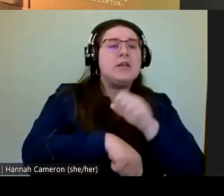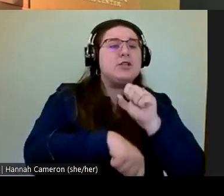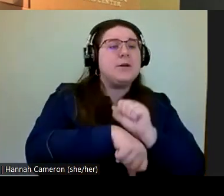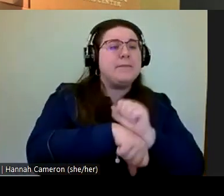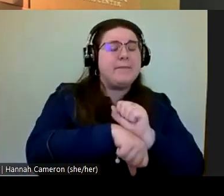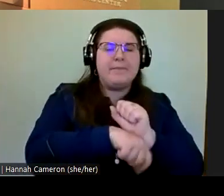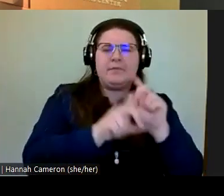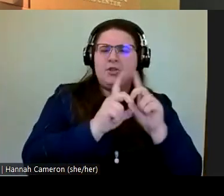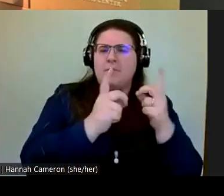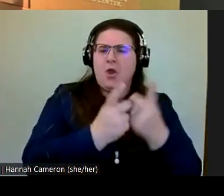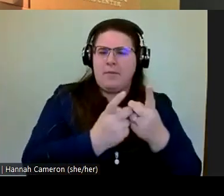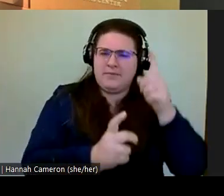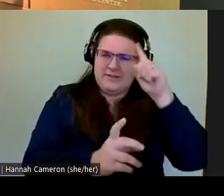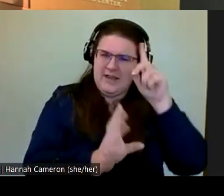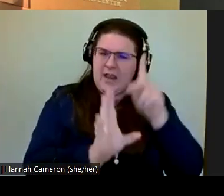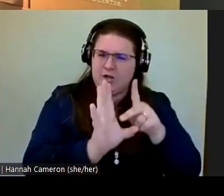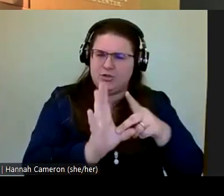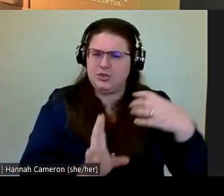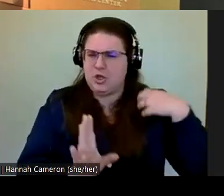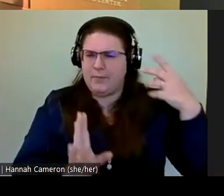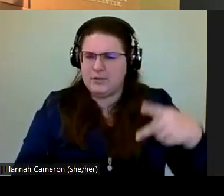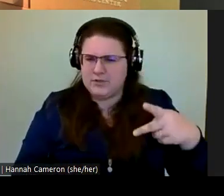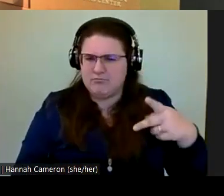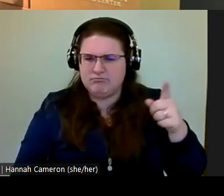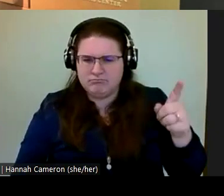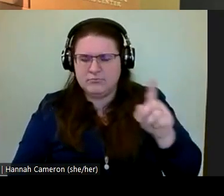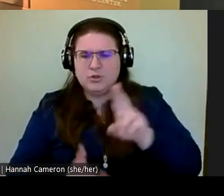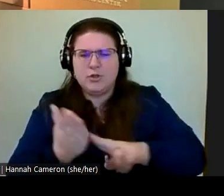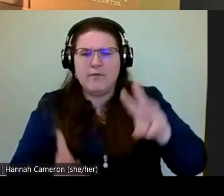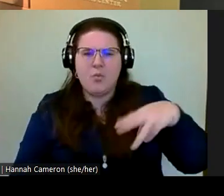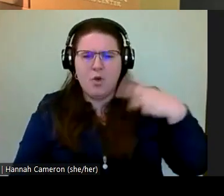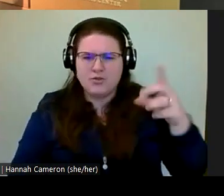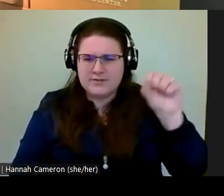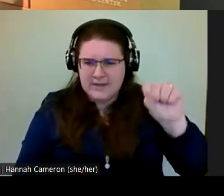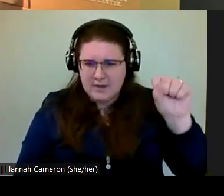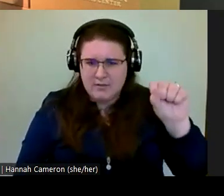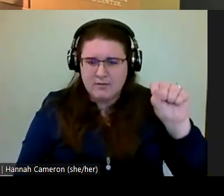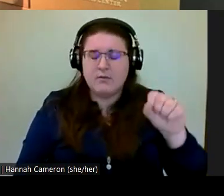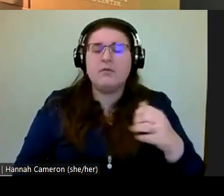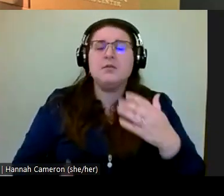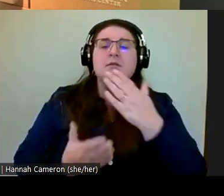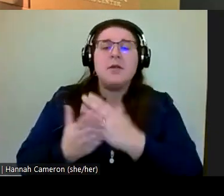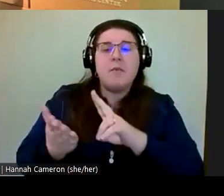the University of Washington in Seattle I do some Grant and contract funded research uh all